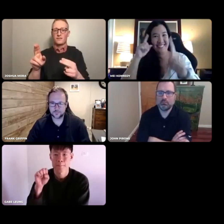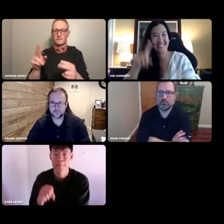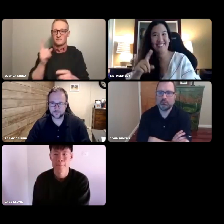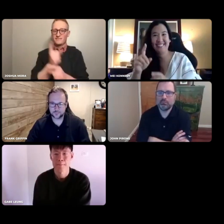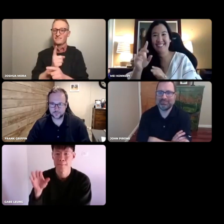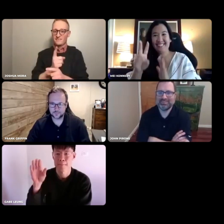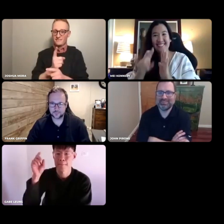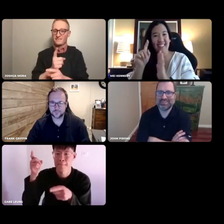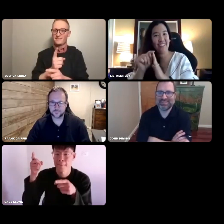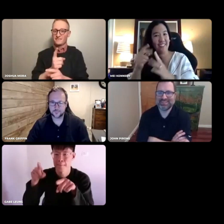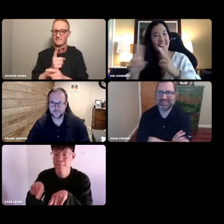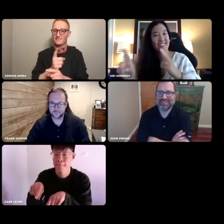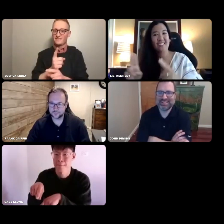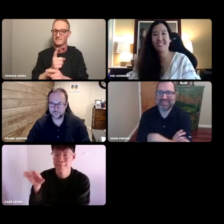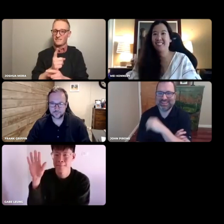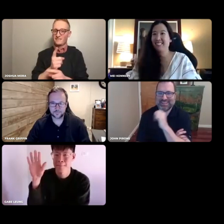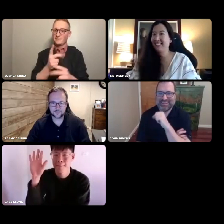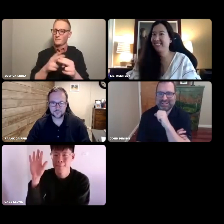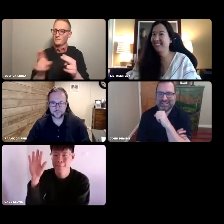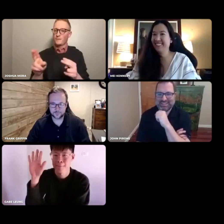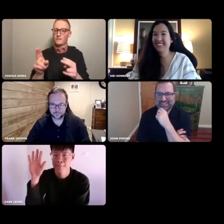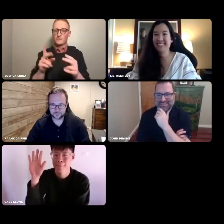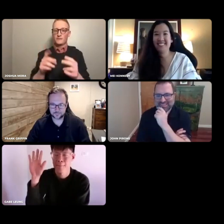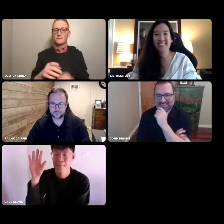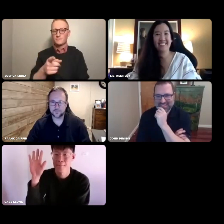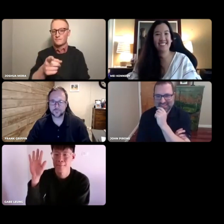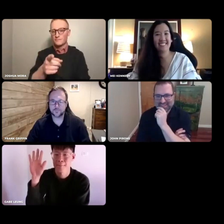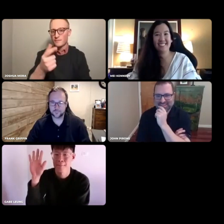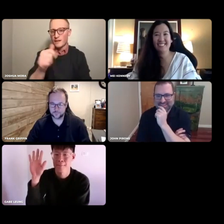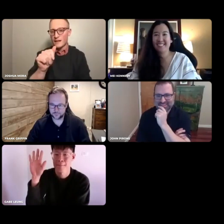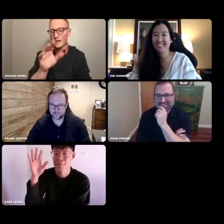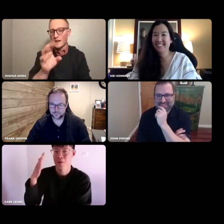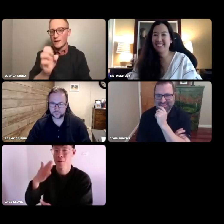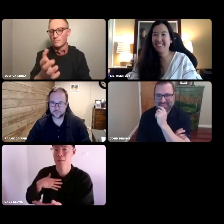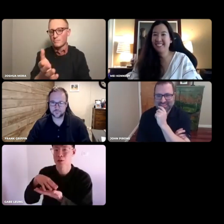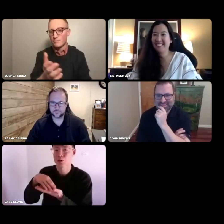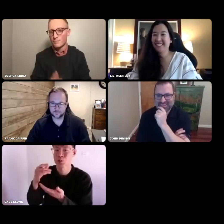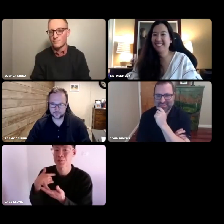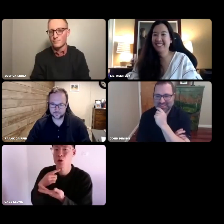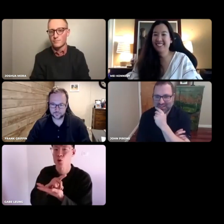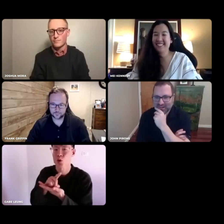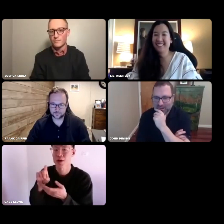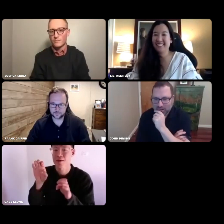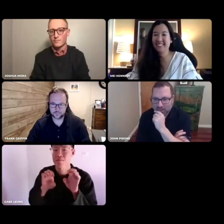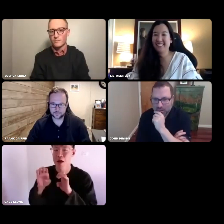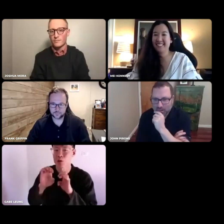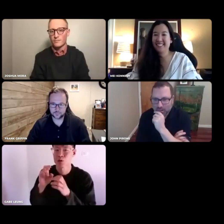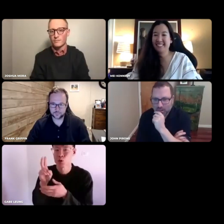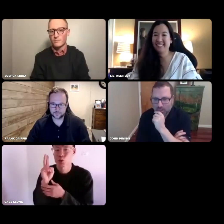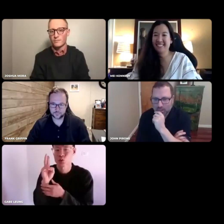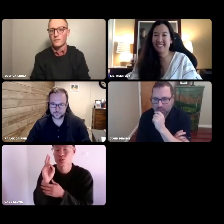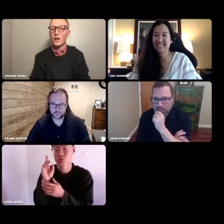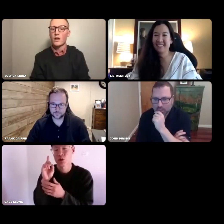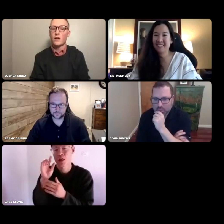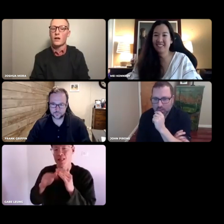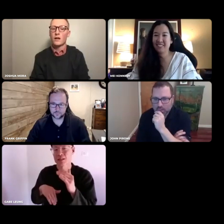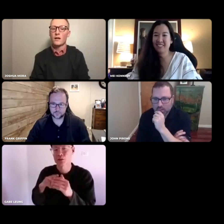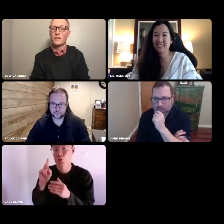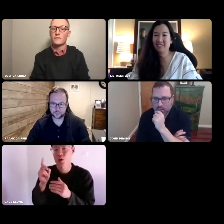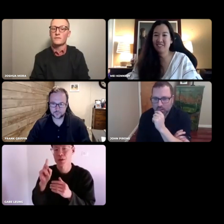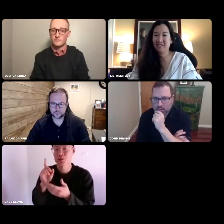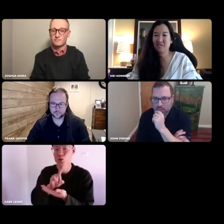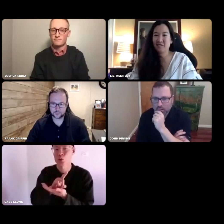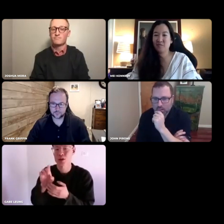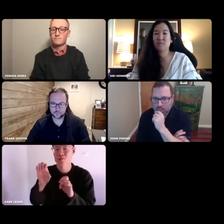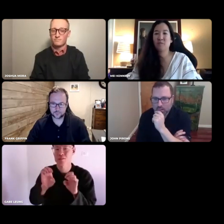My students do a weekly evaluation.